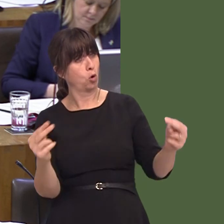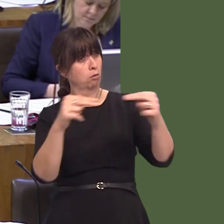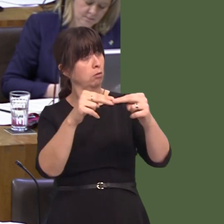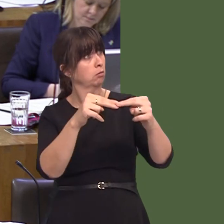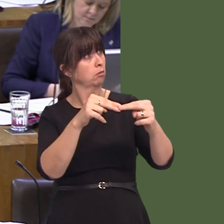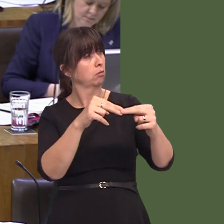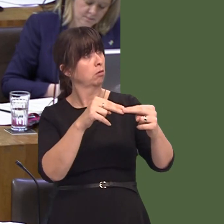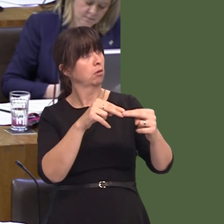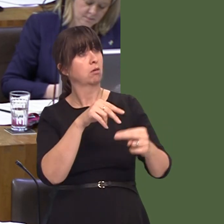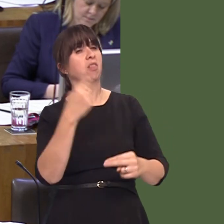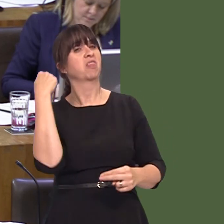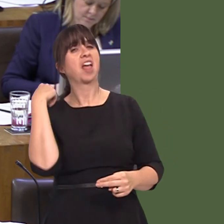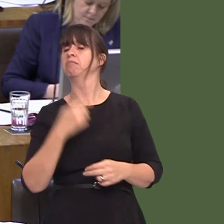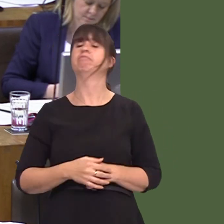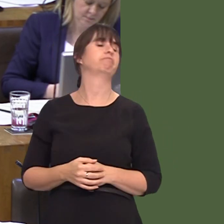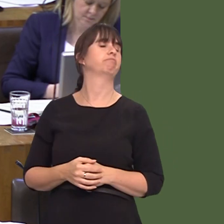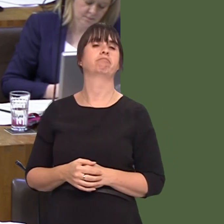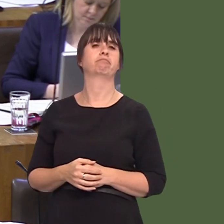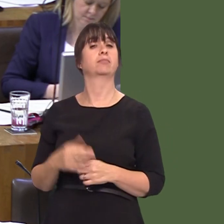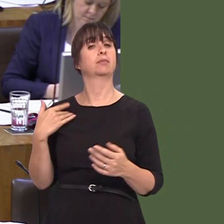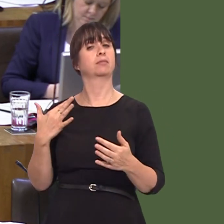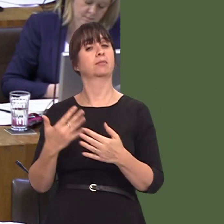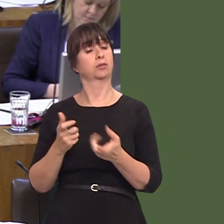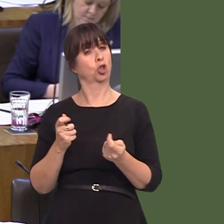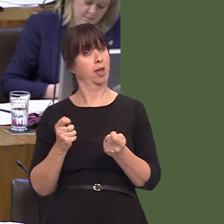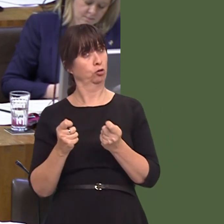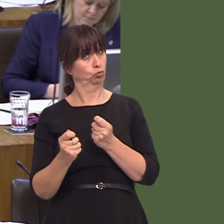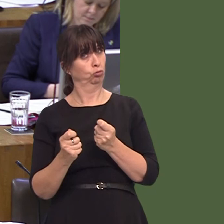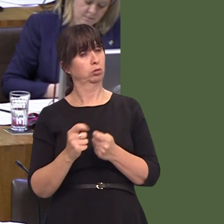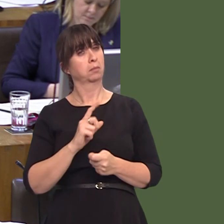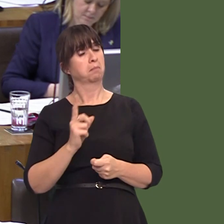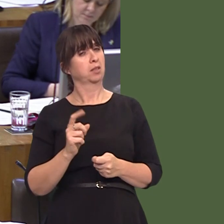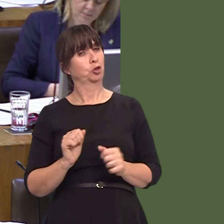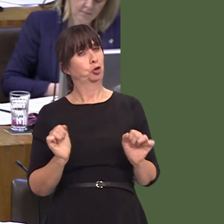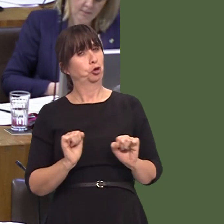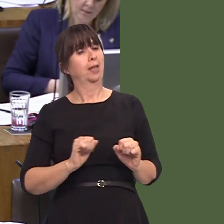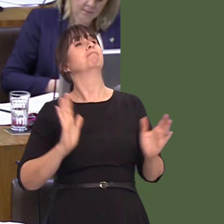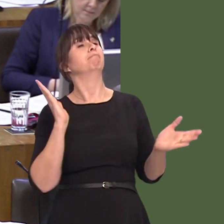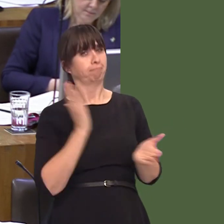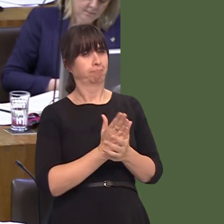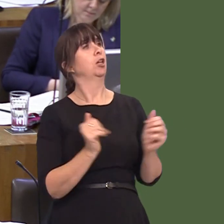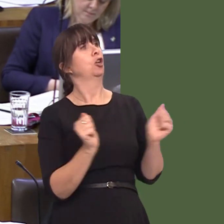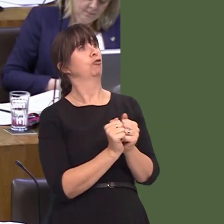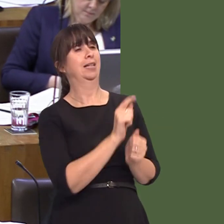At that point, they werenít interested. Things have changed since then, but weíre not in a position where we can say, ëThere is an agreementí.